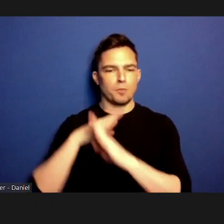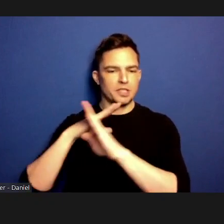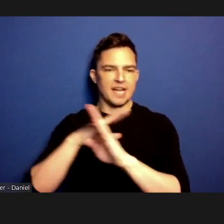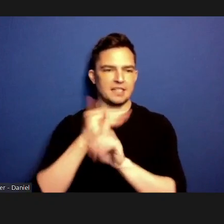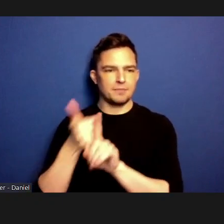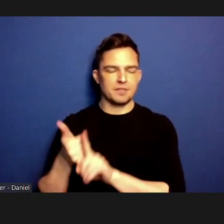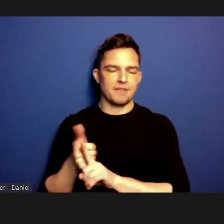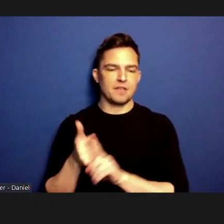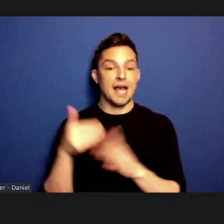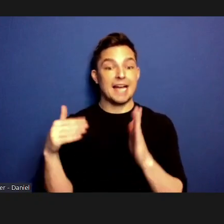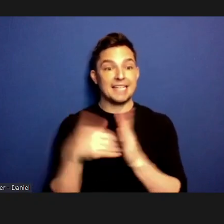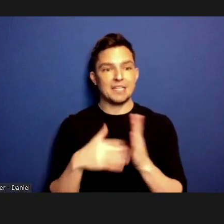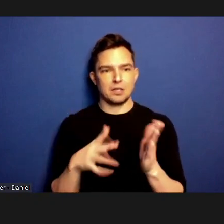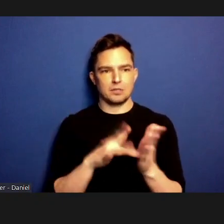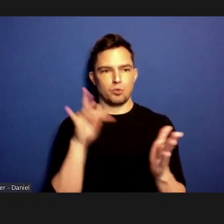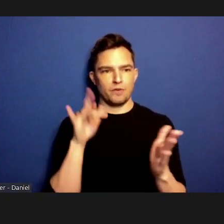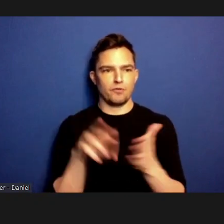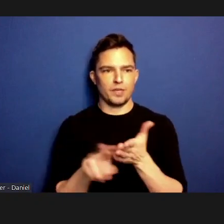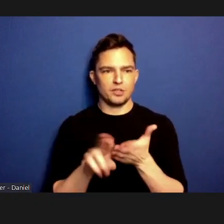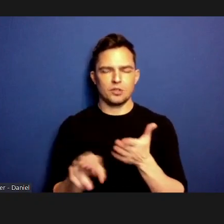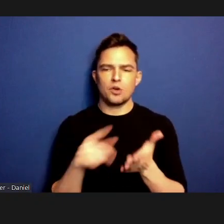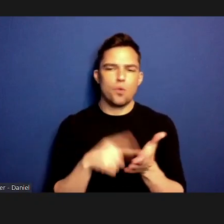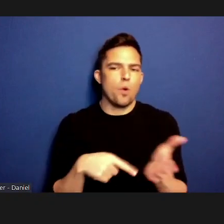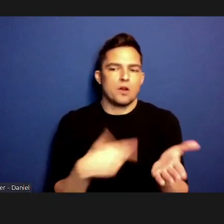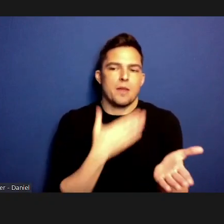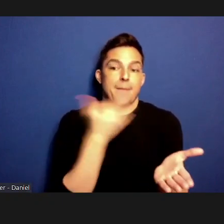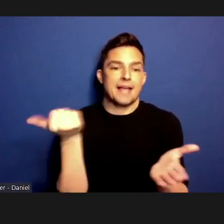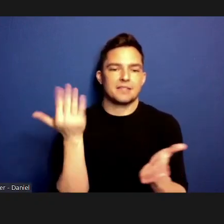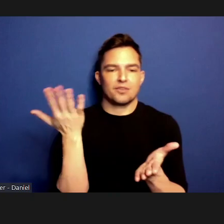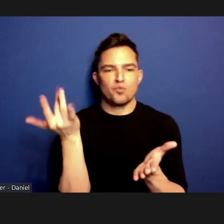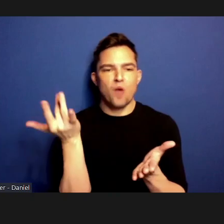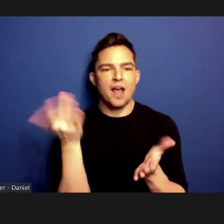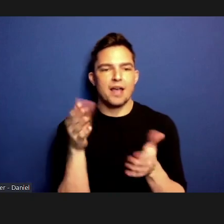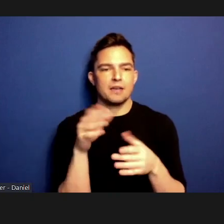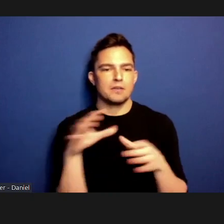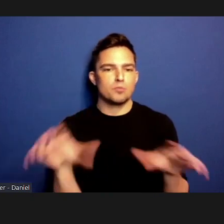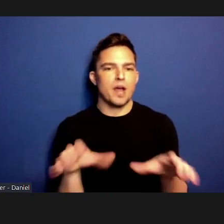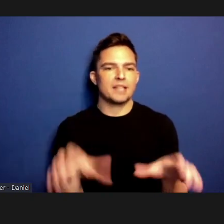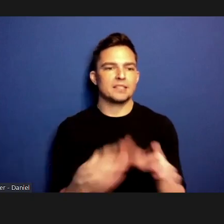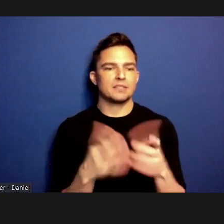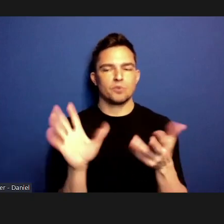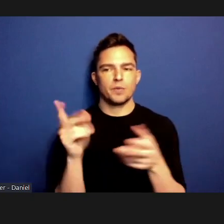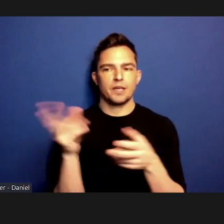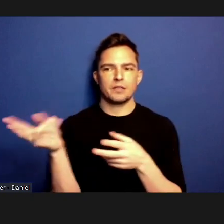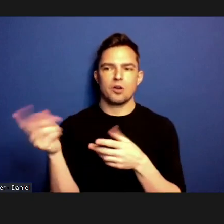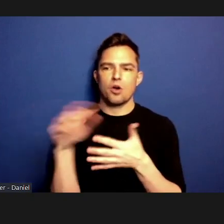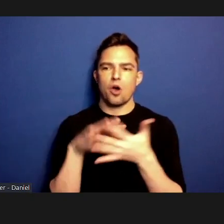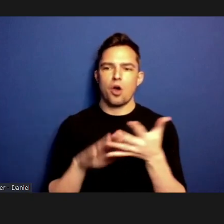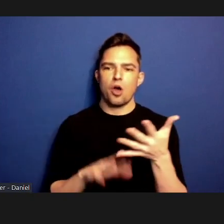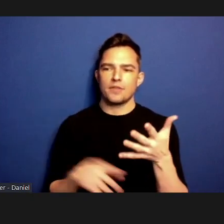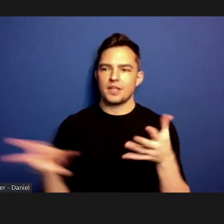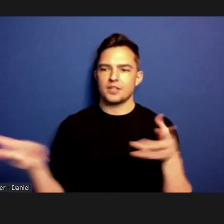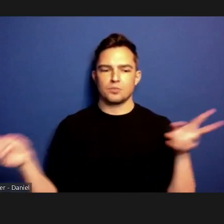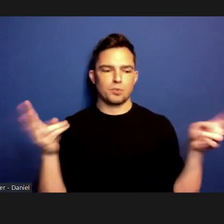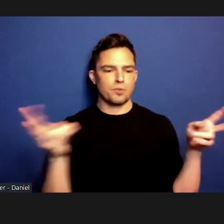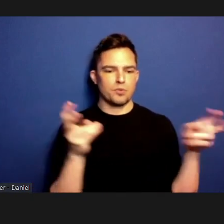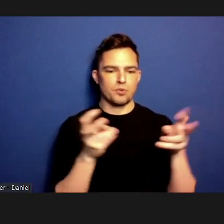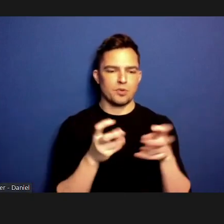What are the best and wise practices that we can pull from all of these work amongst